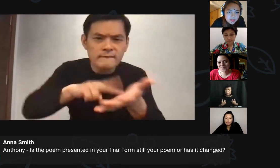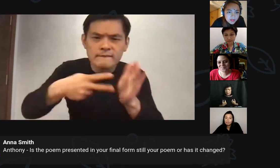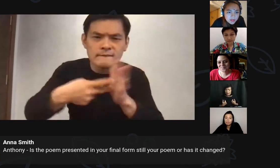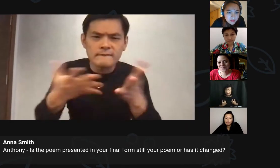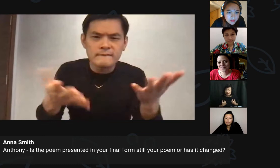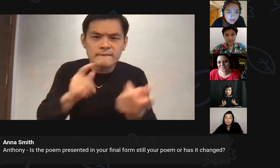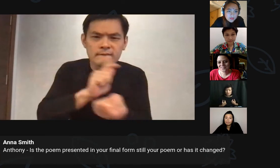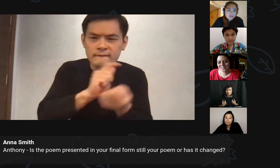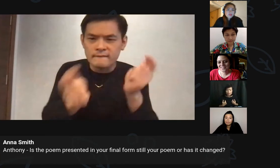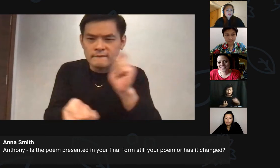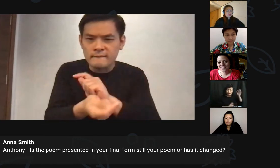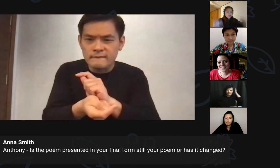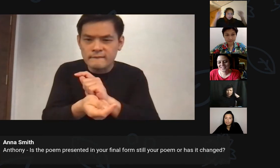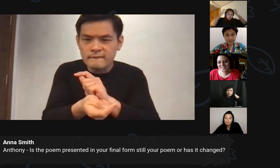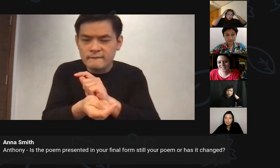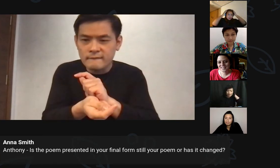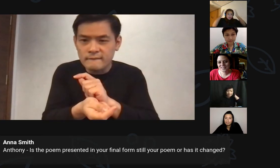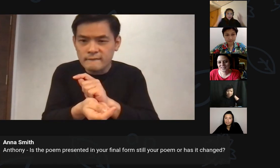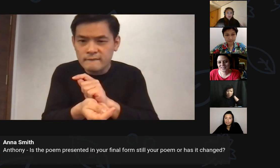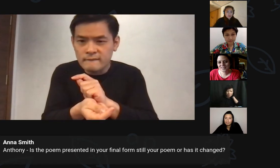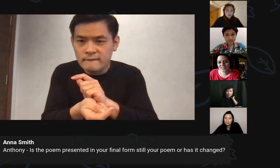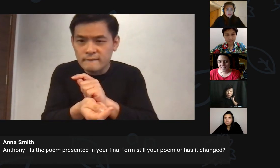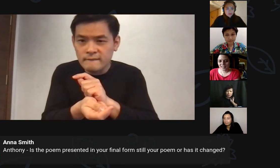Change? What do you mean by change story?